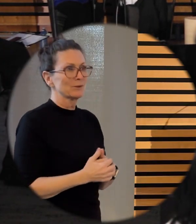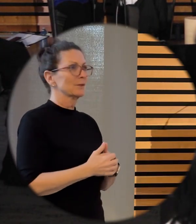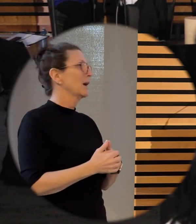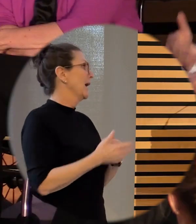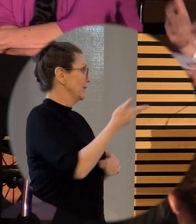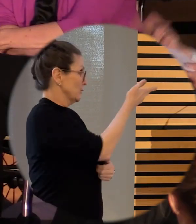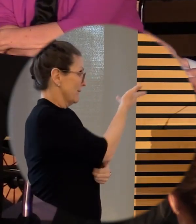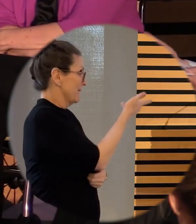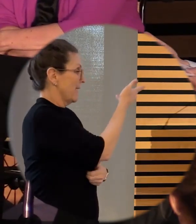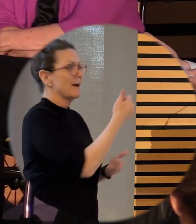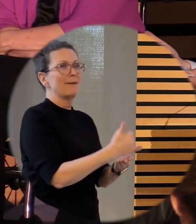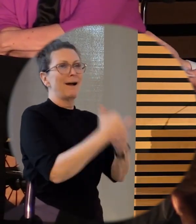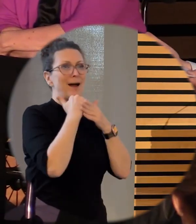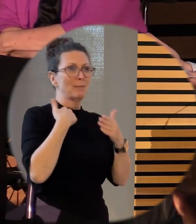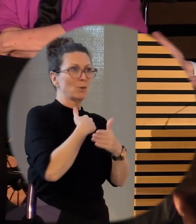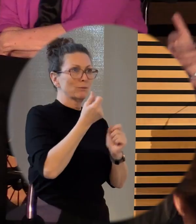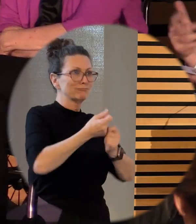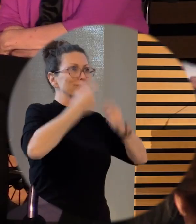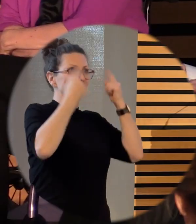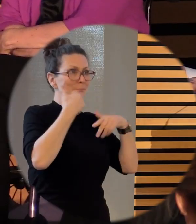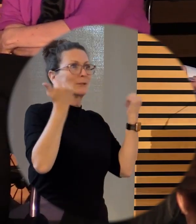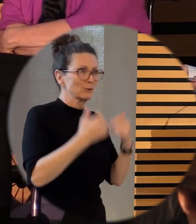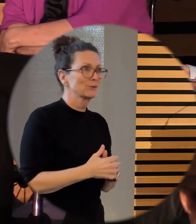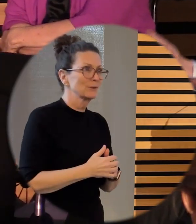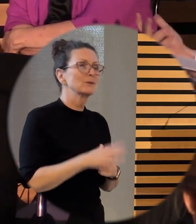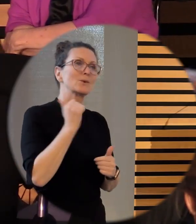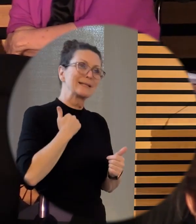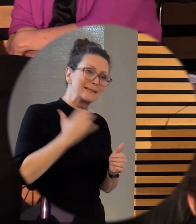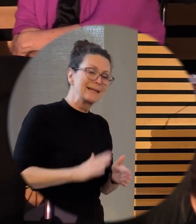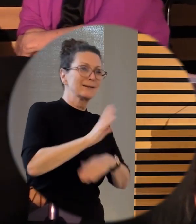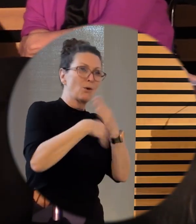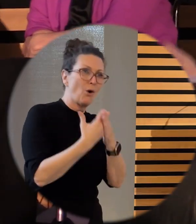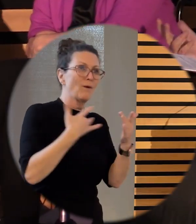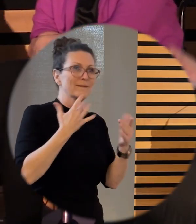helping to raise all of our understanding of the incredible importance of uniting all Canadians to